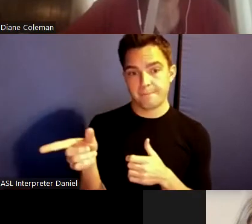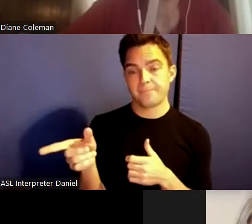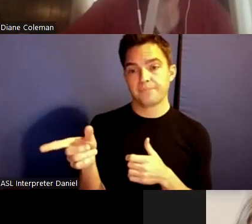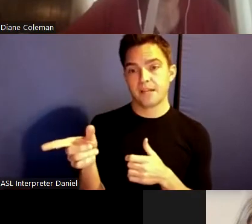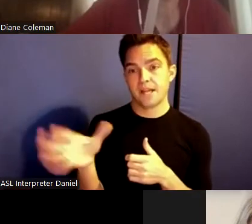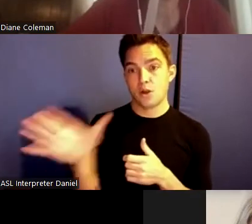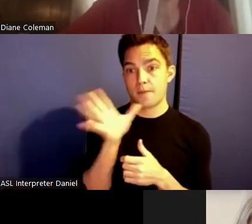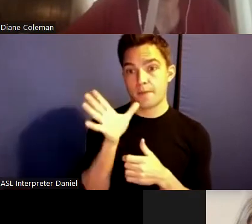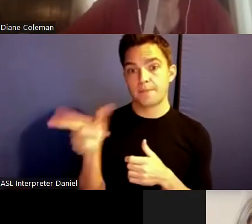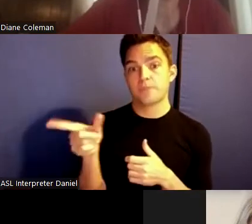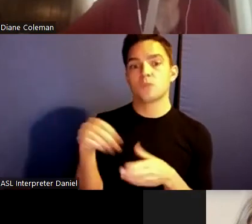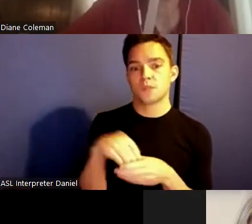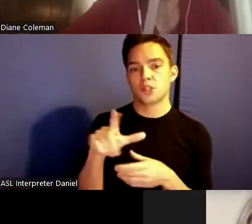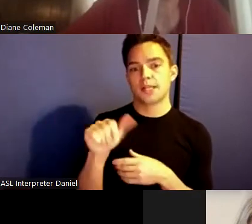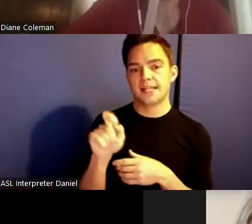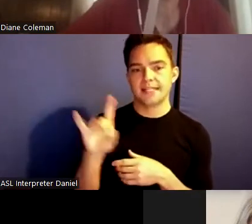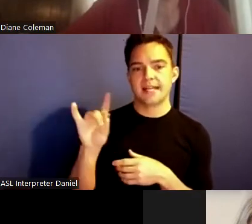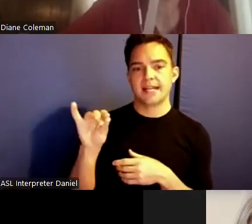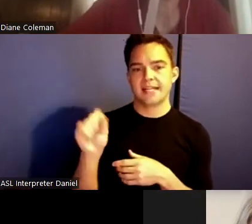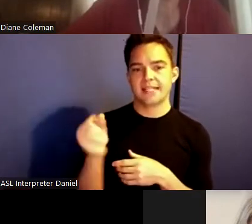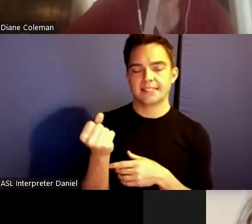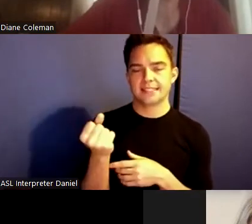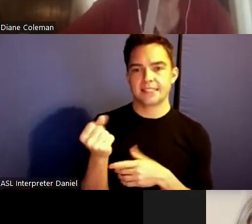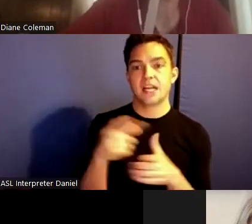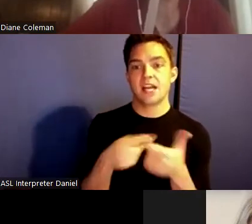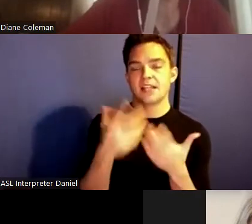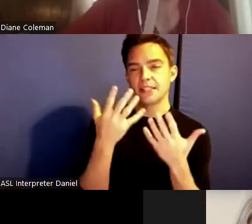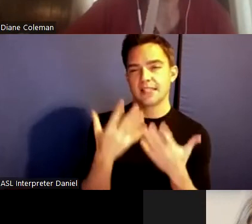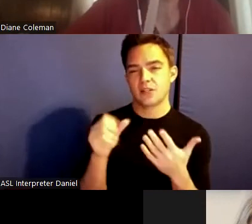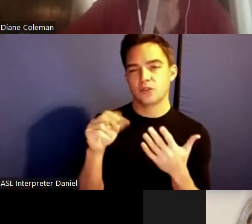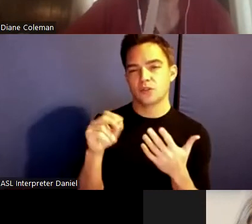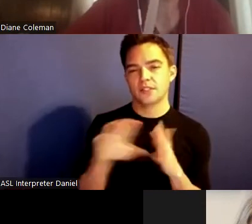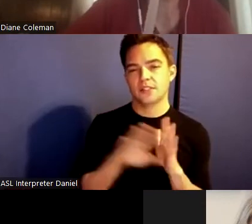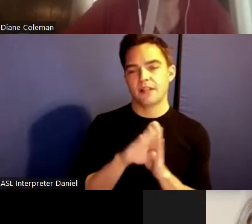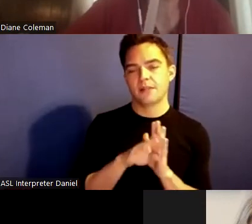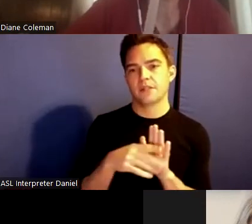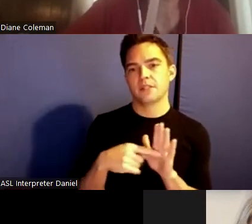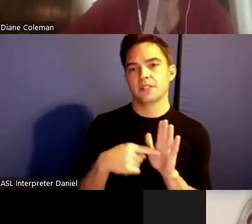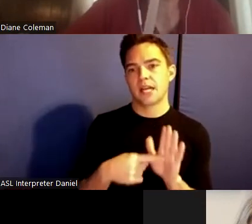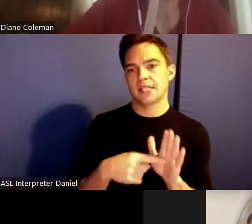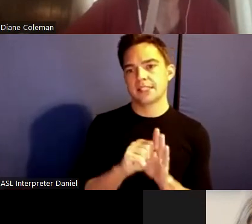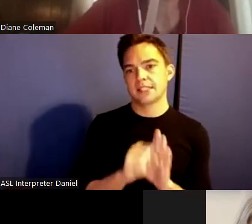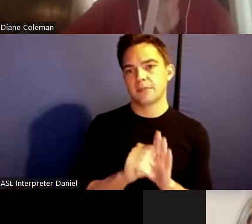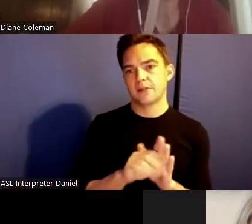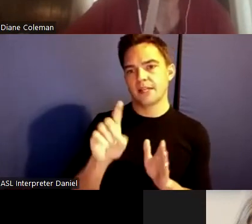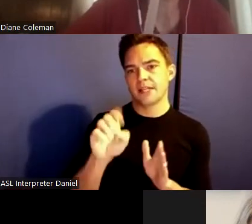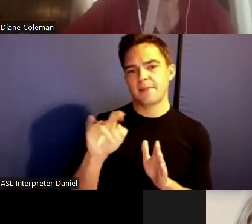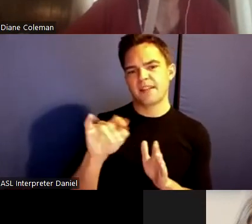was in her late 80s, and then sadly Susan developed signs and symptoms of dementia. This